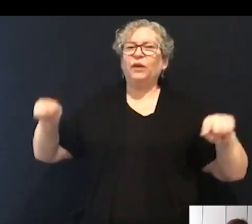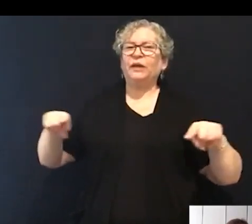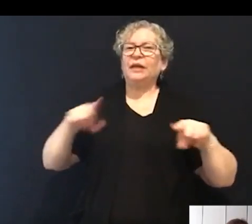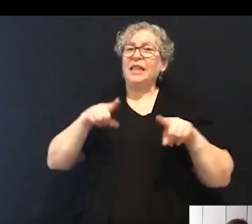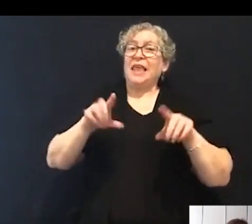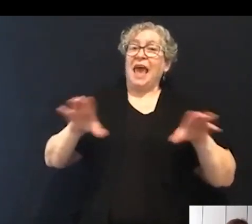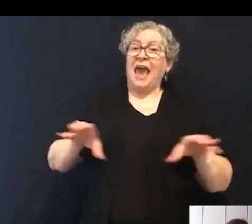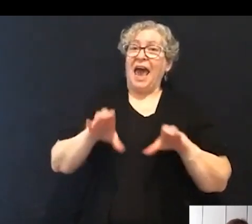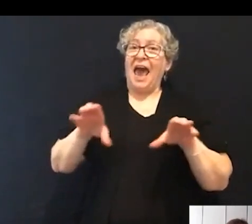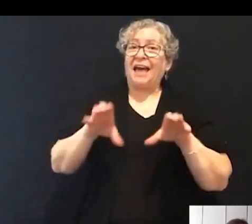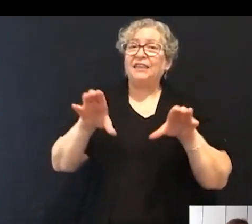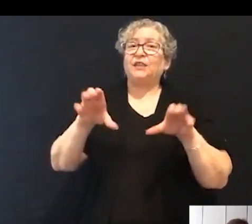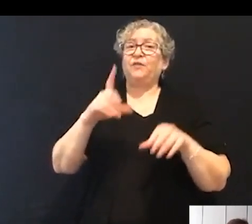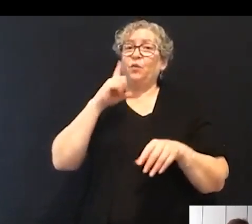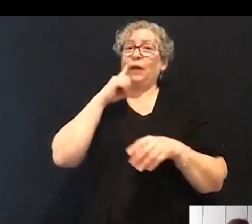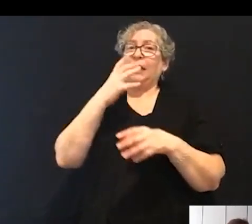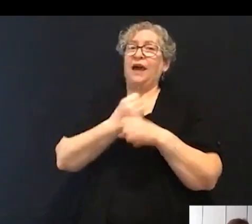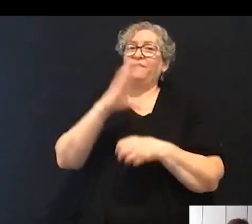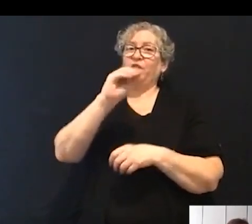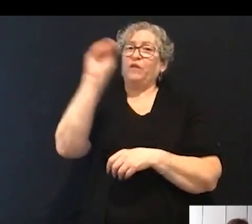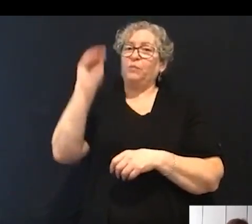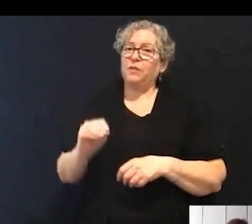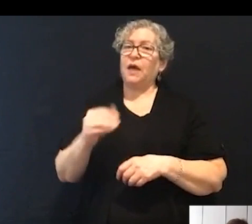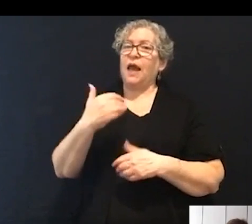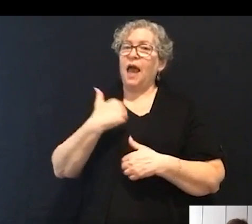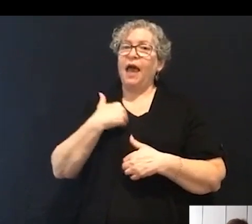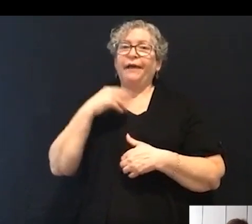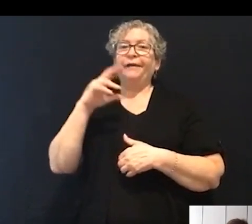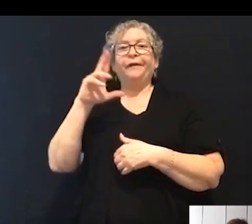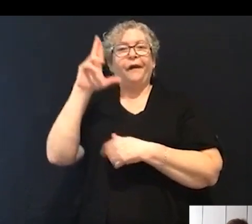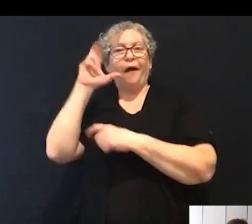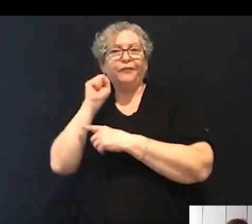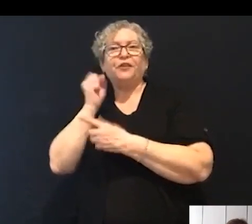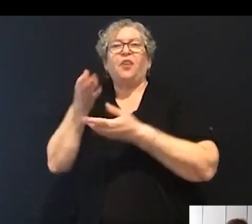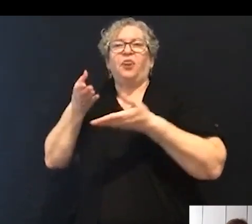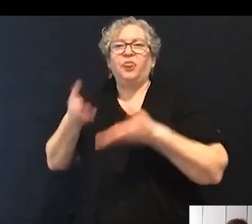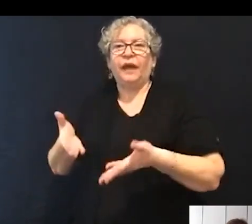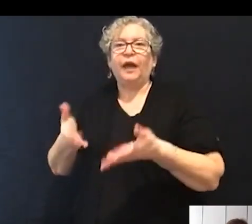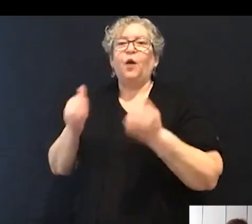50% had an Usher presentation with hearing impairment.